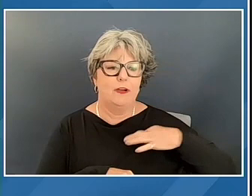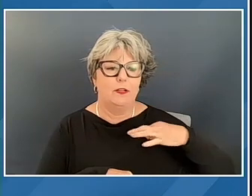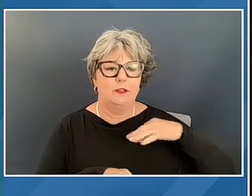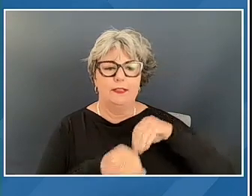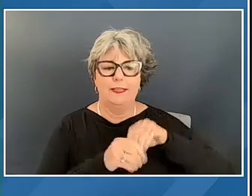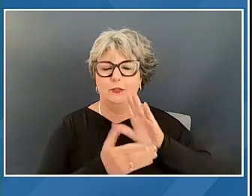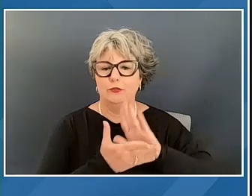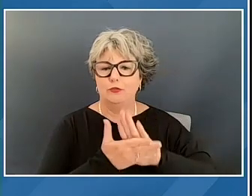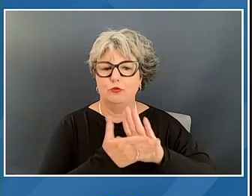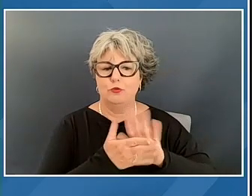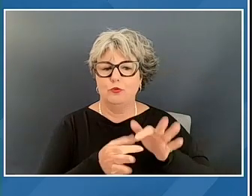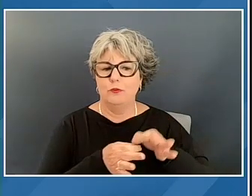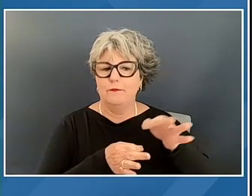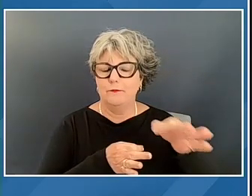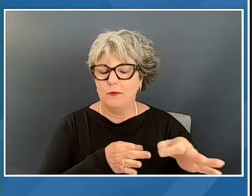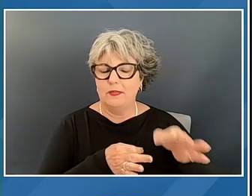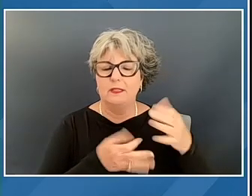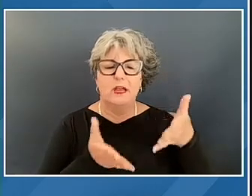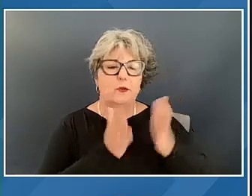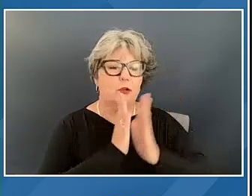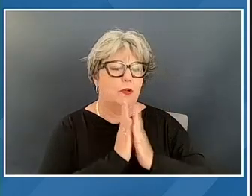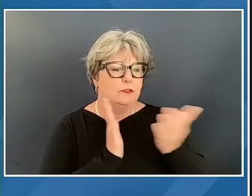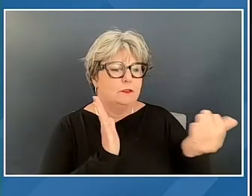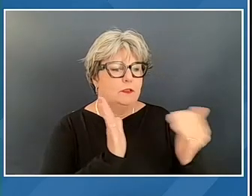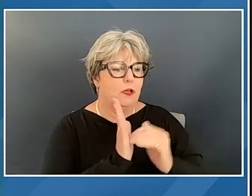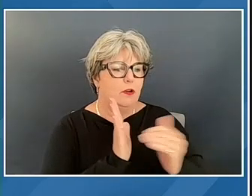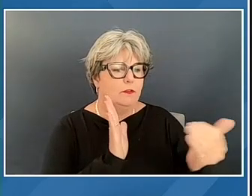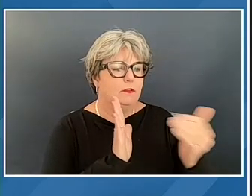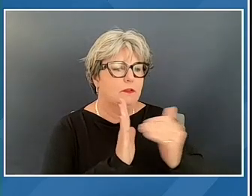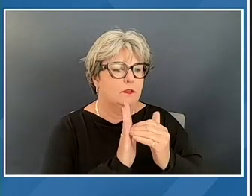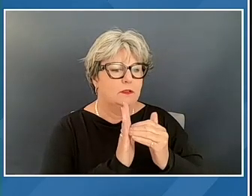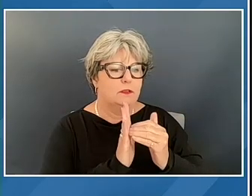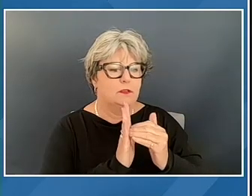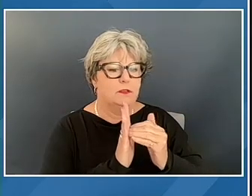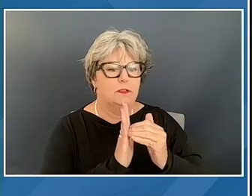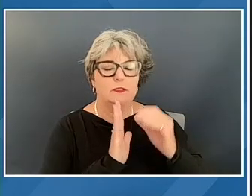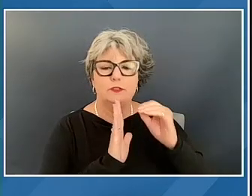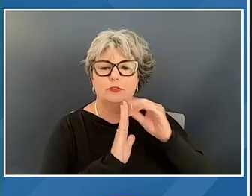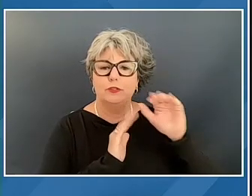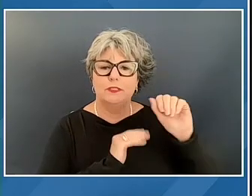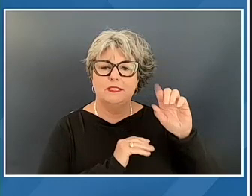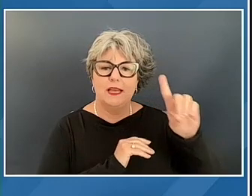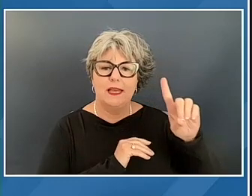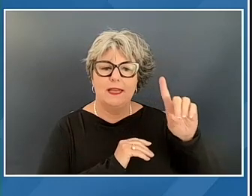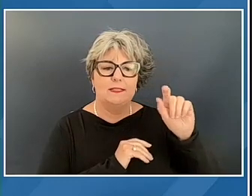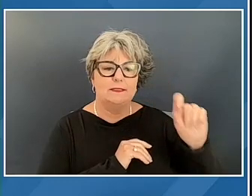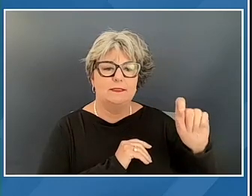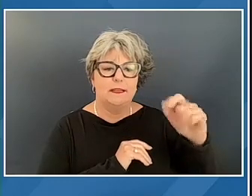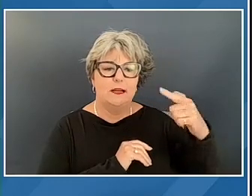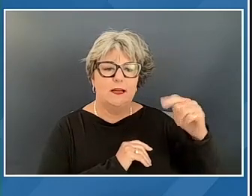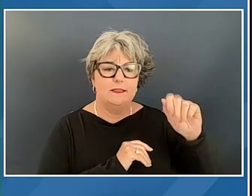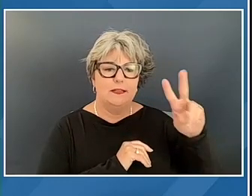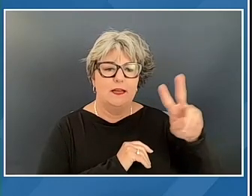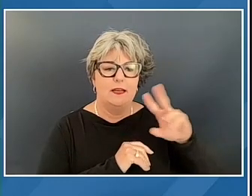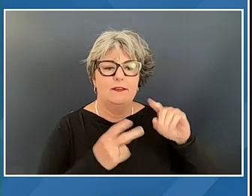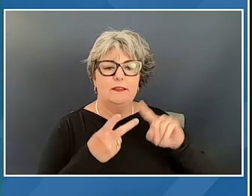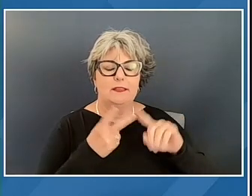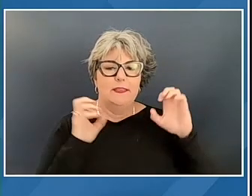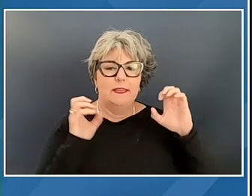I have requested repeatedly via Studentaid.gov and MOHELA, now that the Department has made many corrections in the